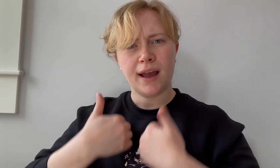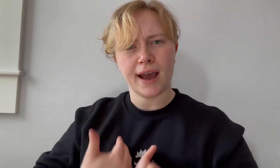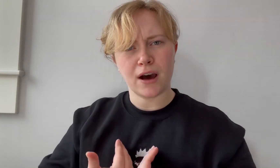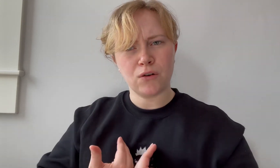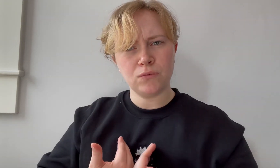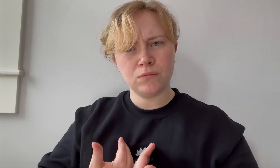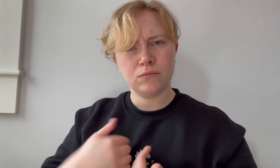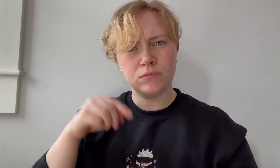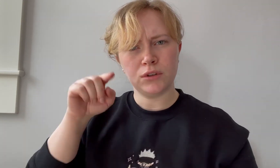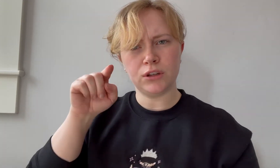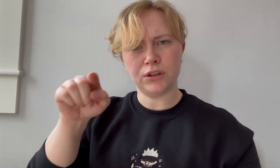how you